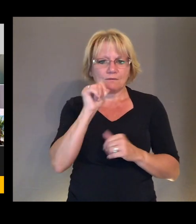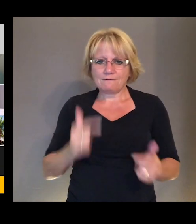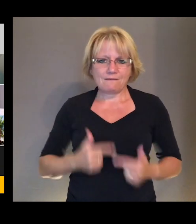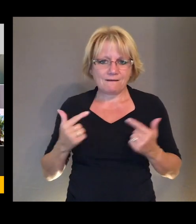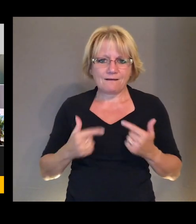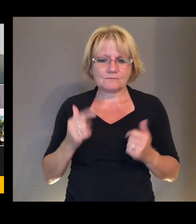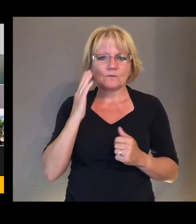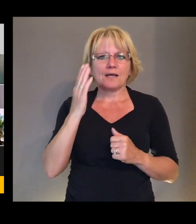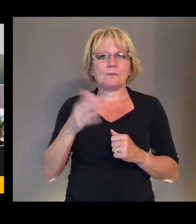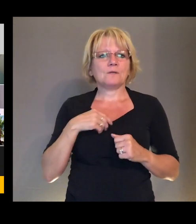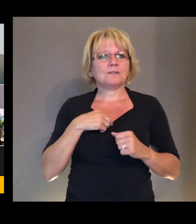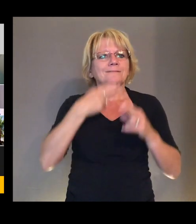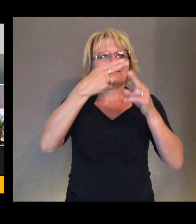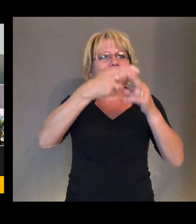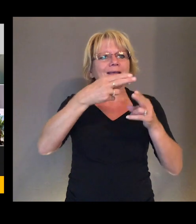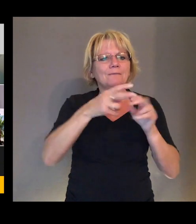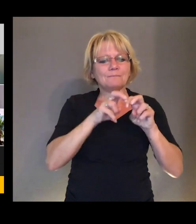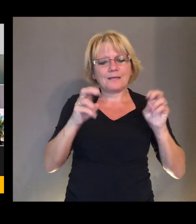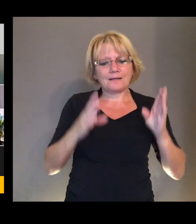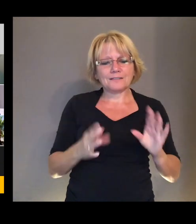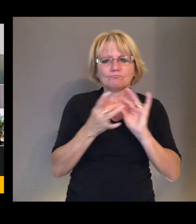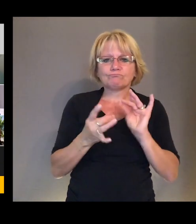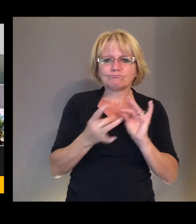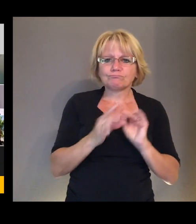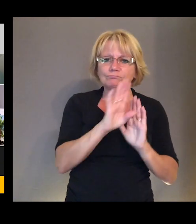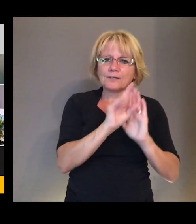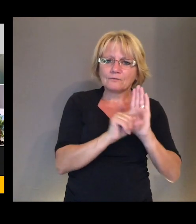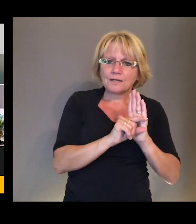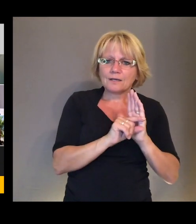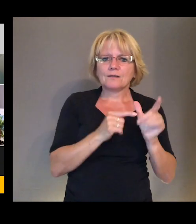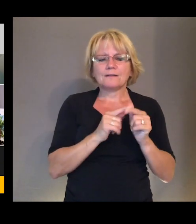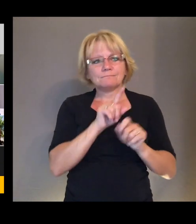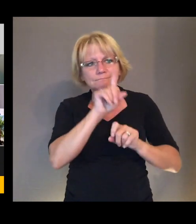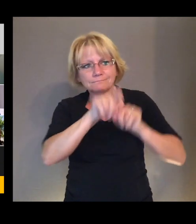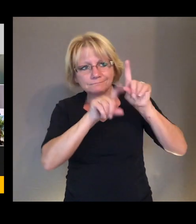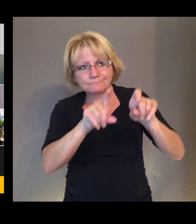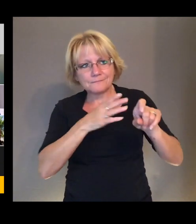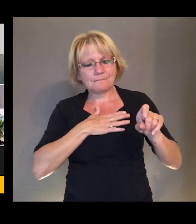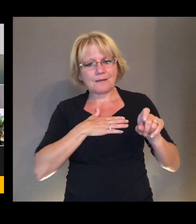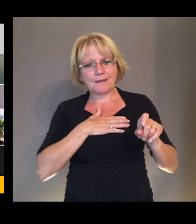so I will be calling out at panelists, going over their bio, and then I'll ask them questions